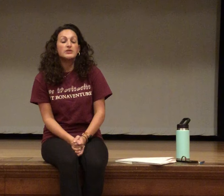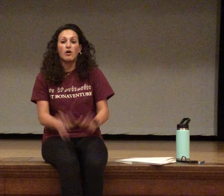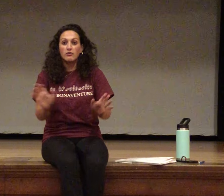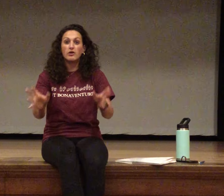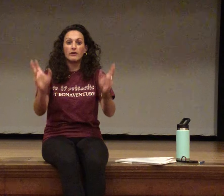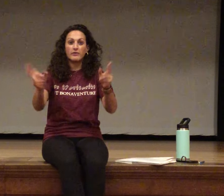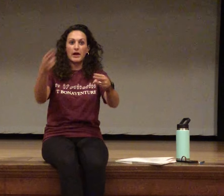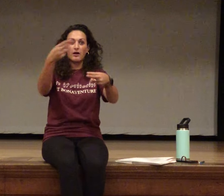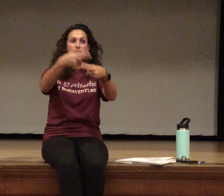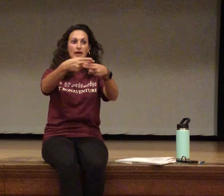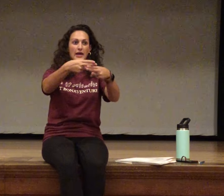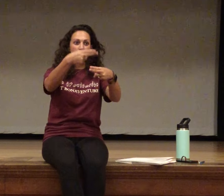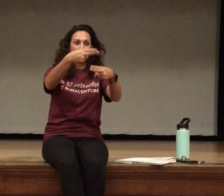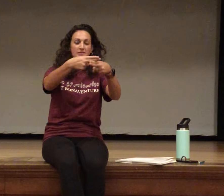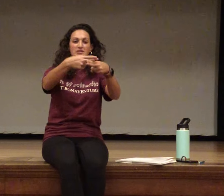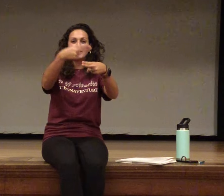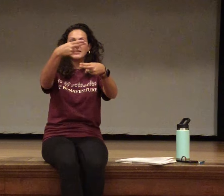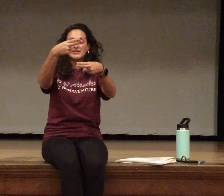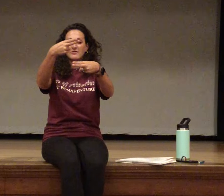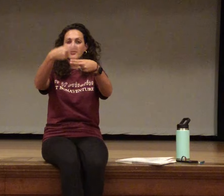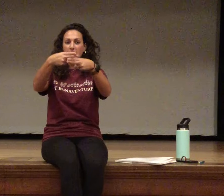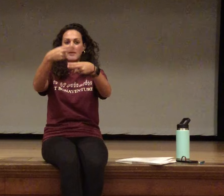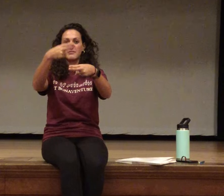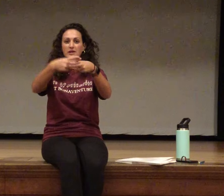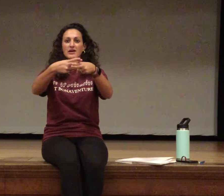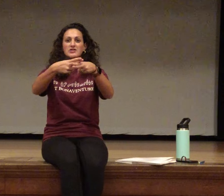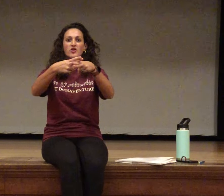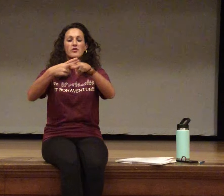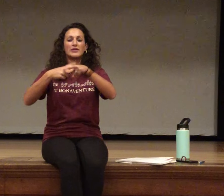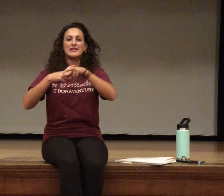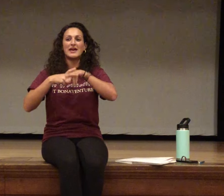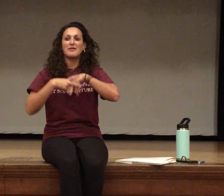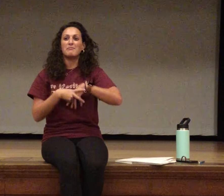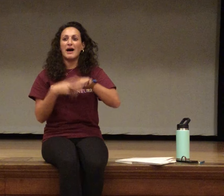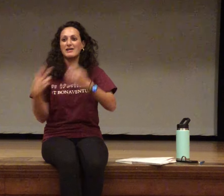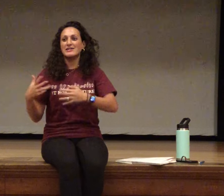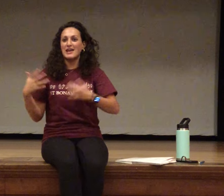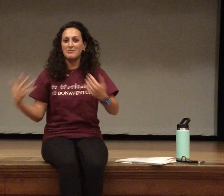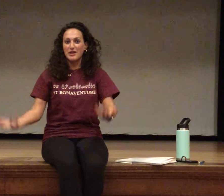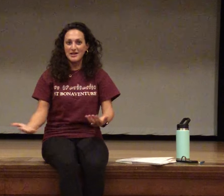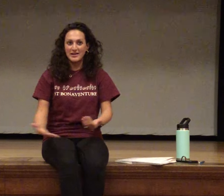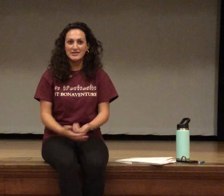so going from there name so this is the sign for name so if you want to say my name is